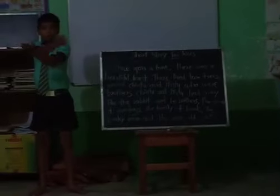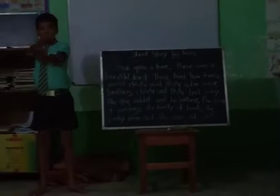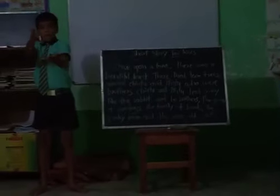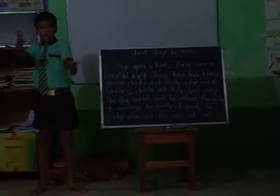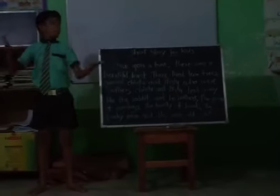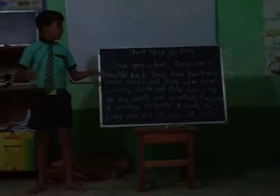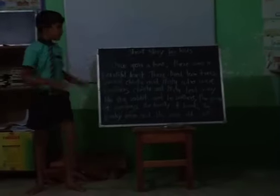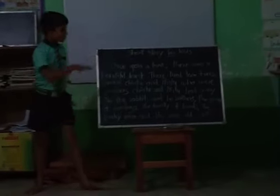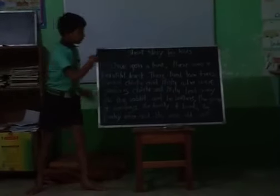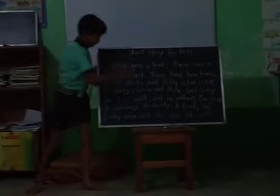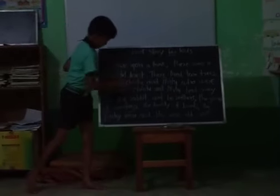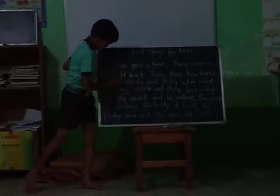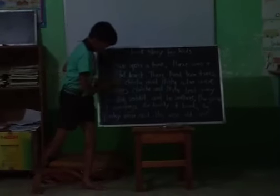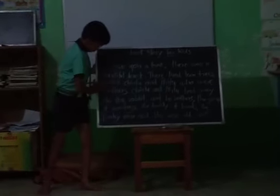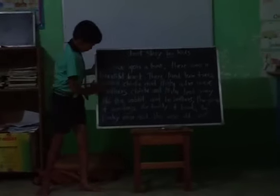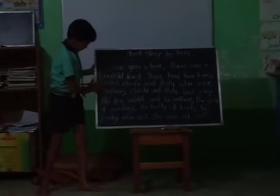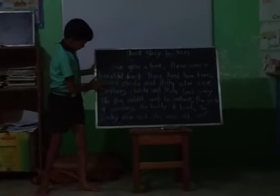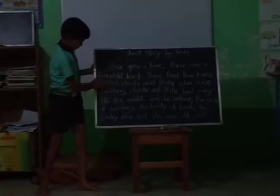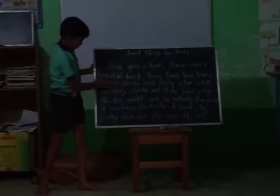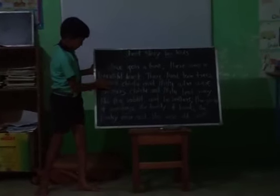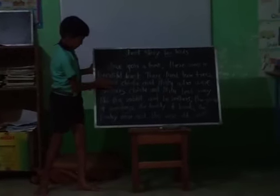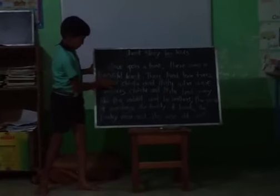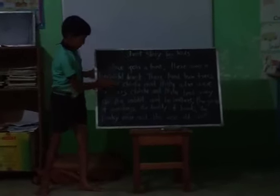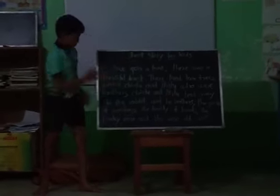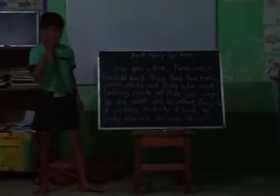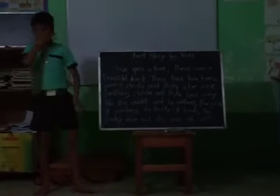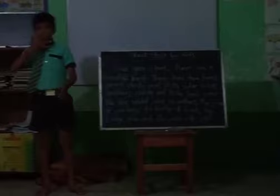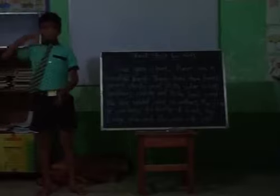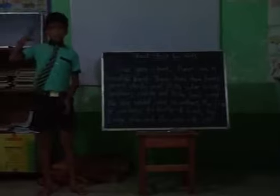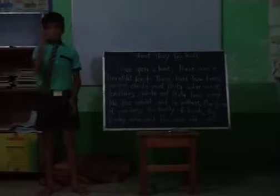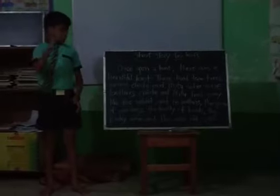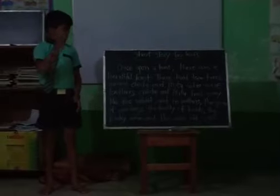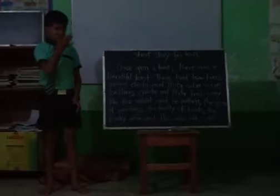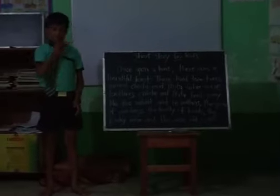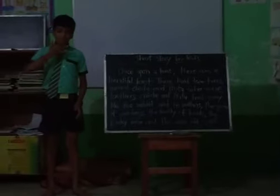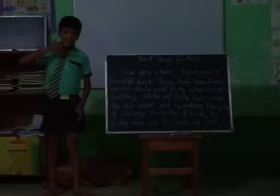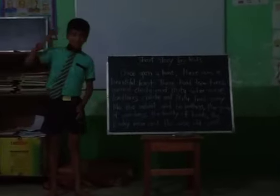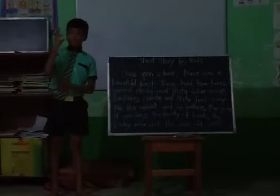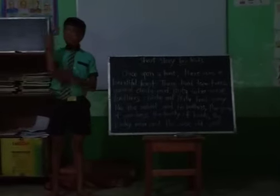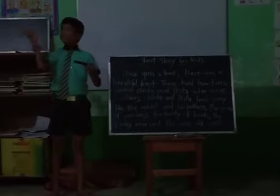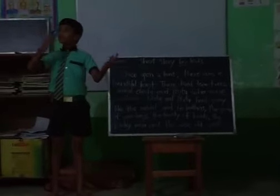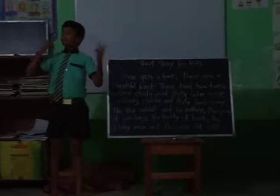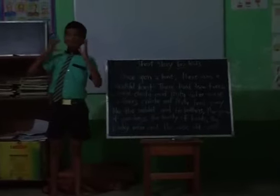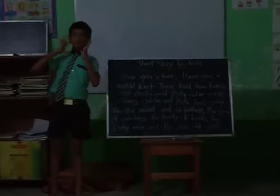teaching and learning materials wait you see how the planting activity can be connected with ict and computers as well